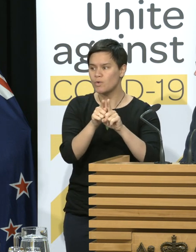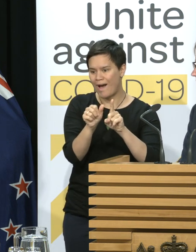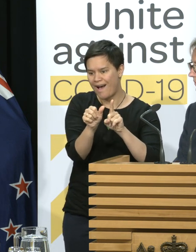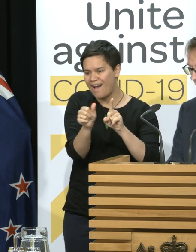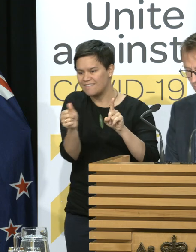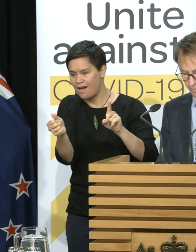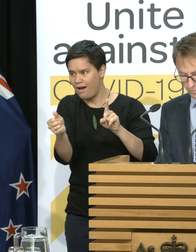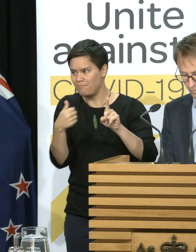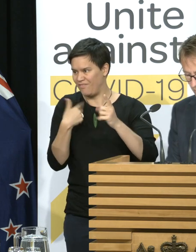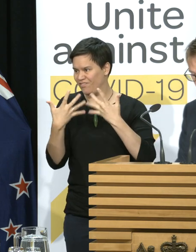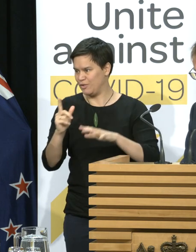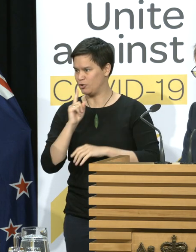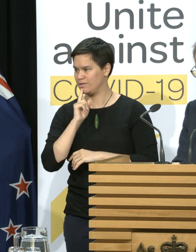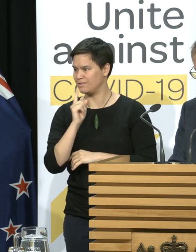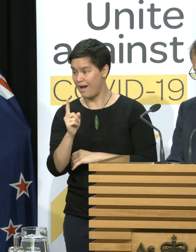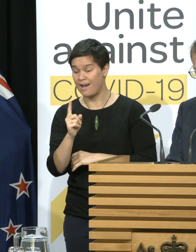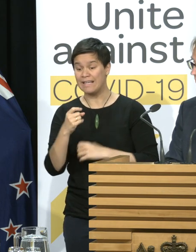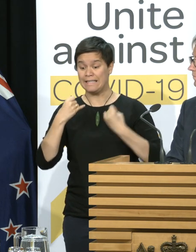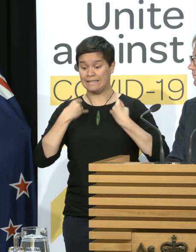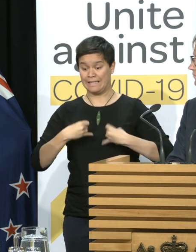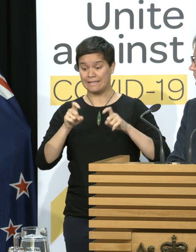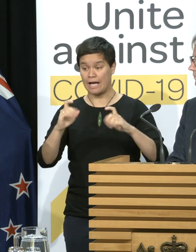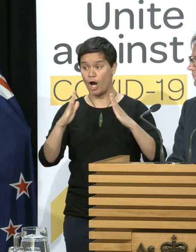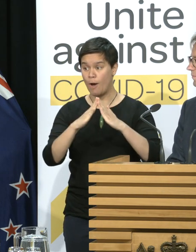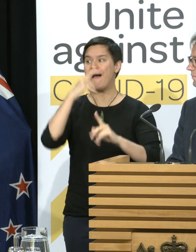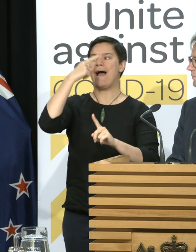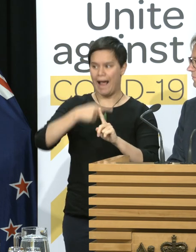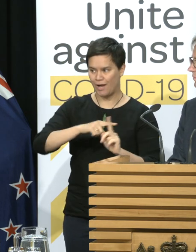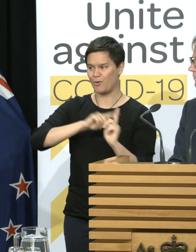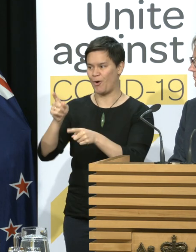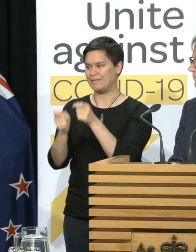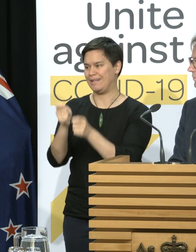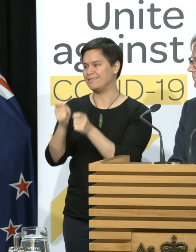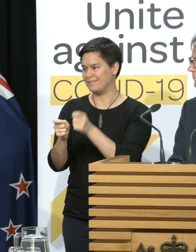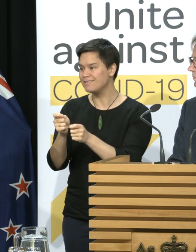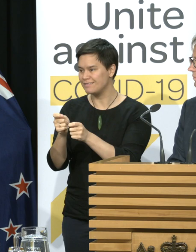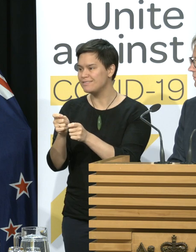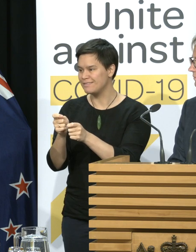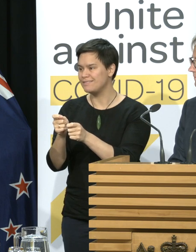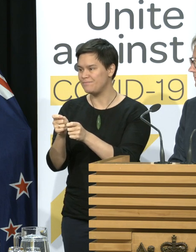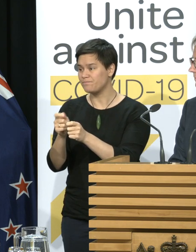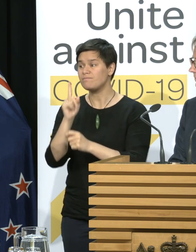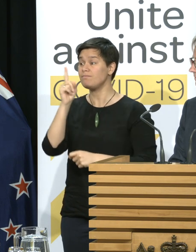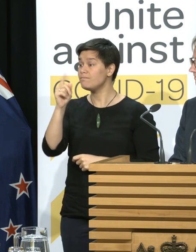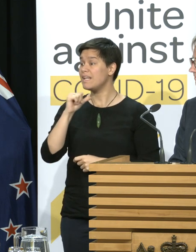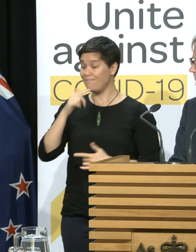So we're saying to people, look, if you're not showing symptoms, then we don't want everybody rushing down to get tests all of the time.